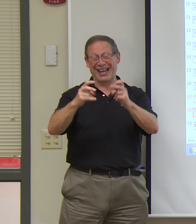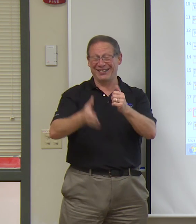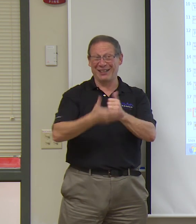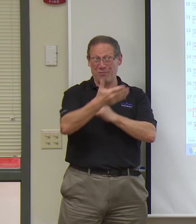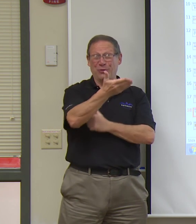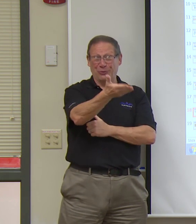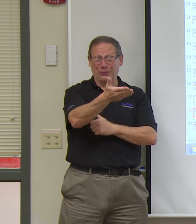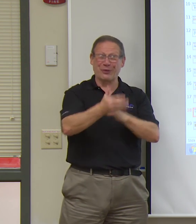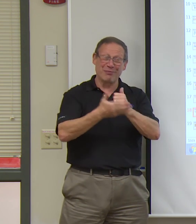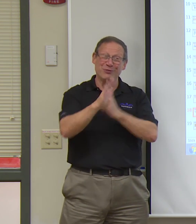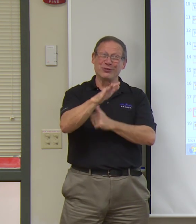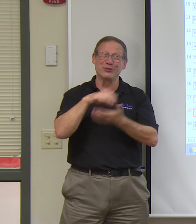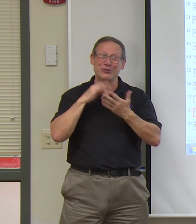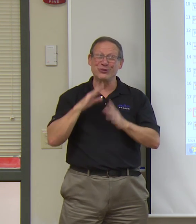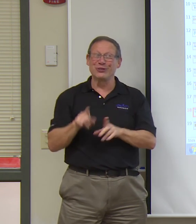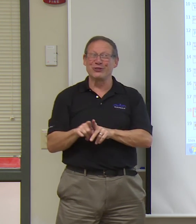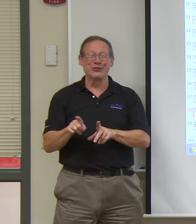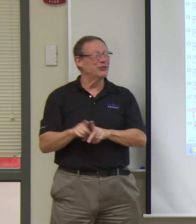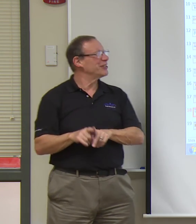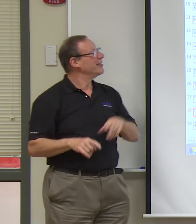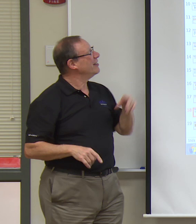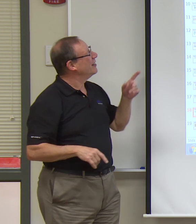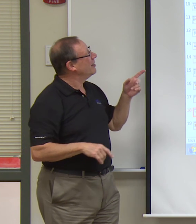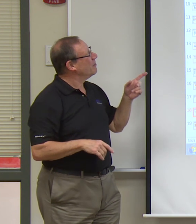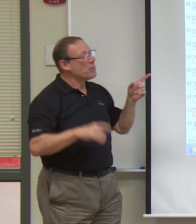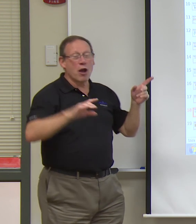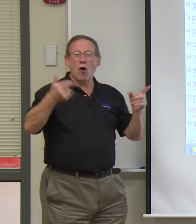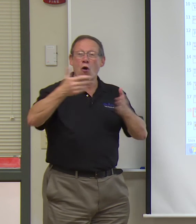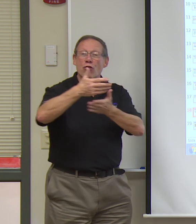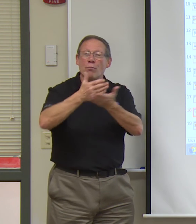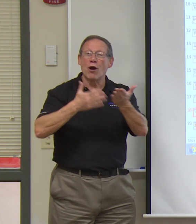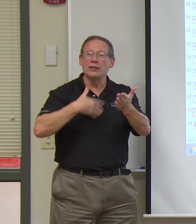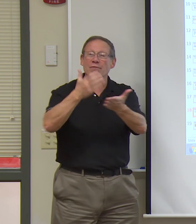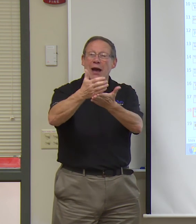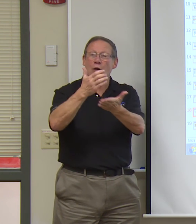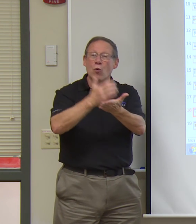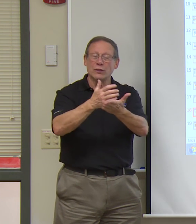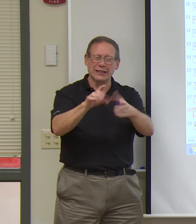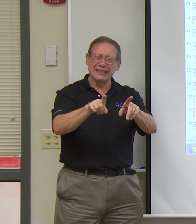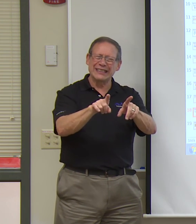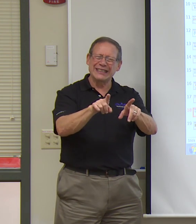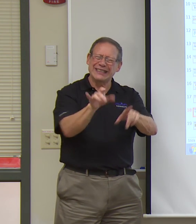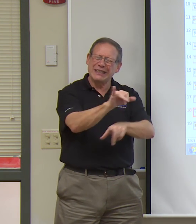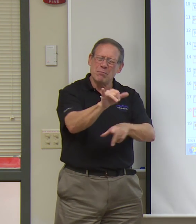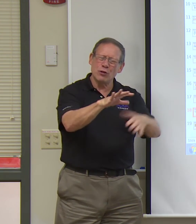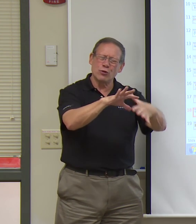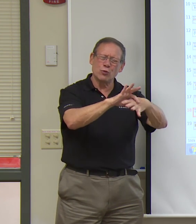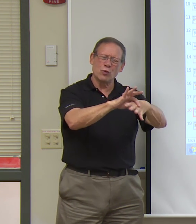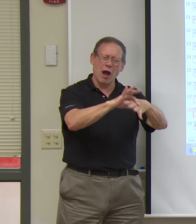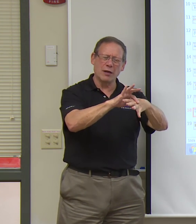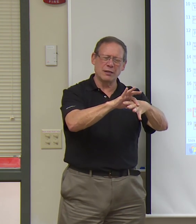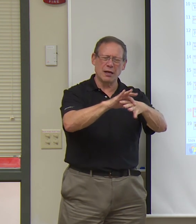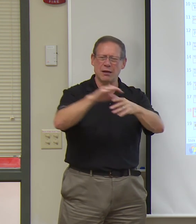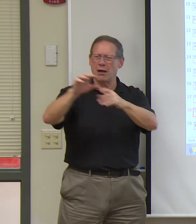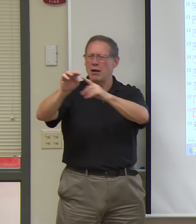Just a reminder--other parts of myCourses are similar to the content that has, you know, modules and topics.